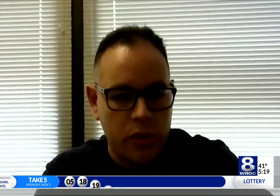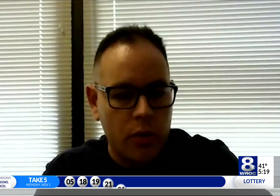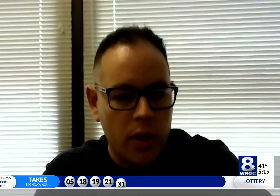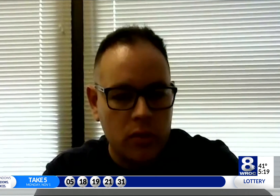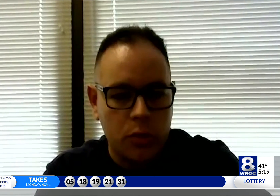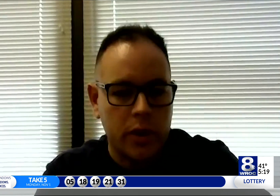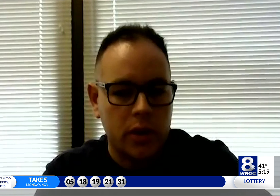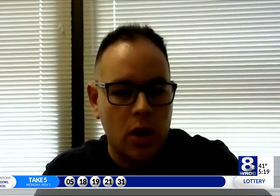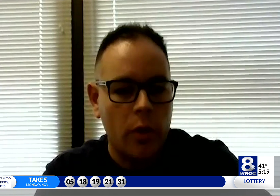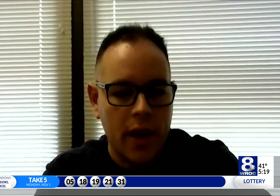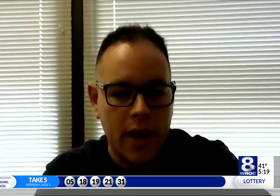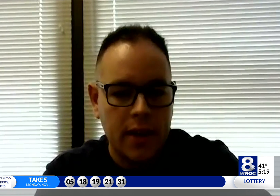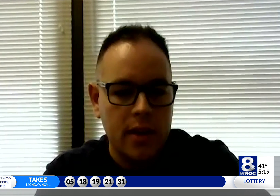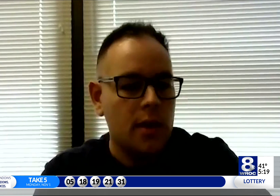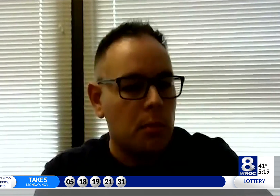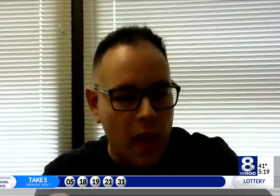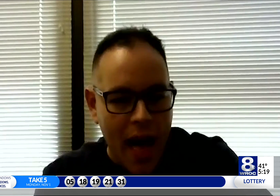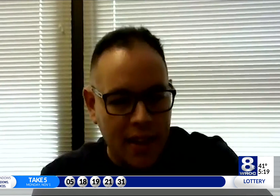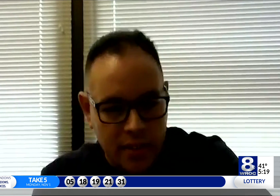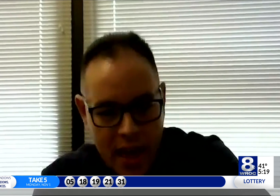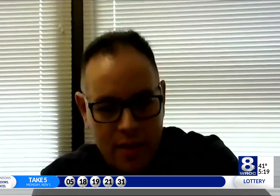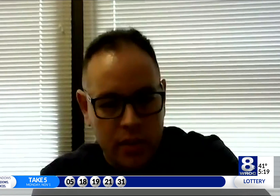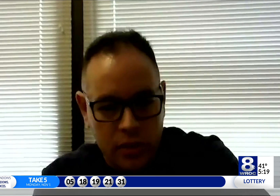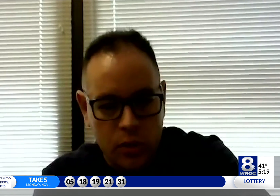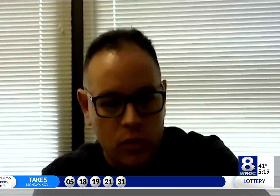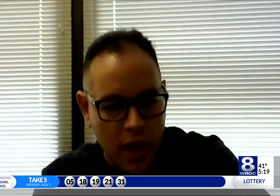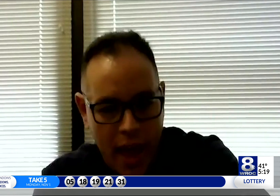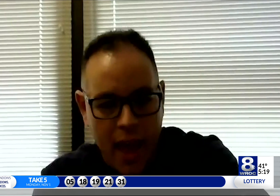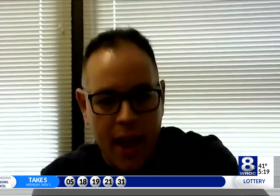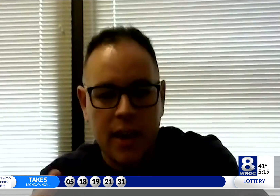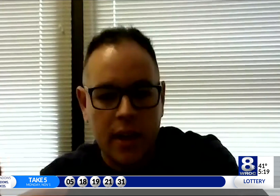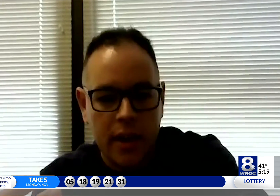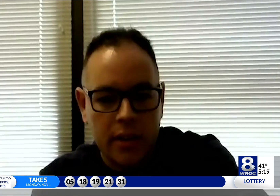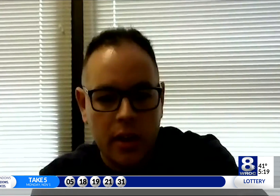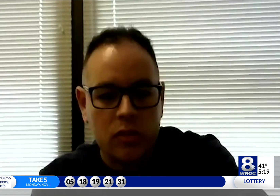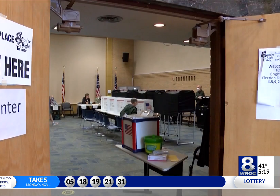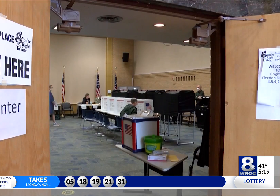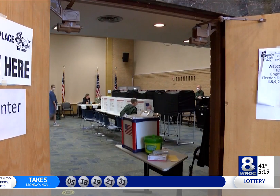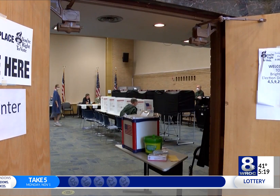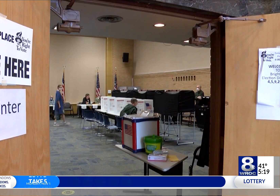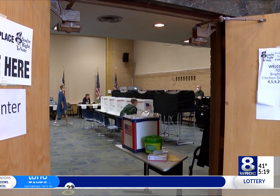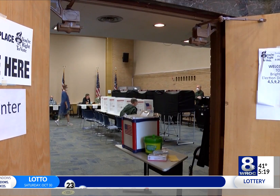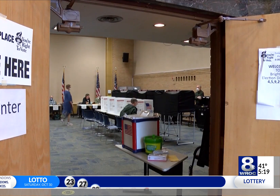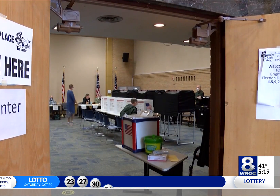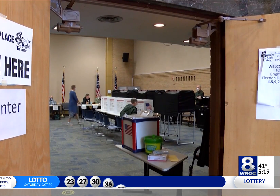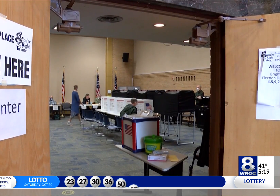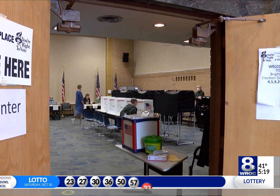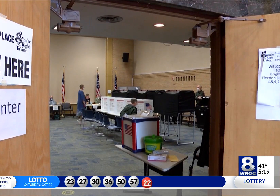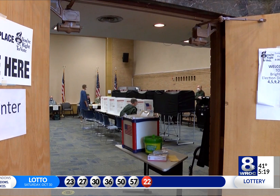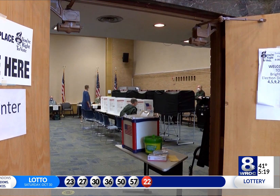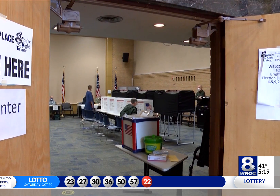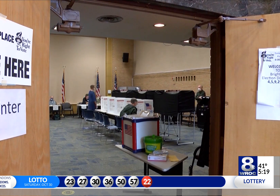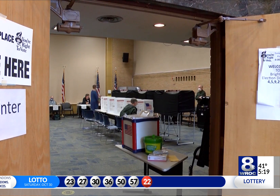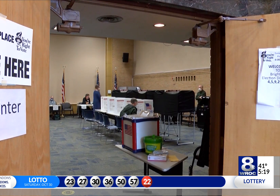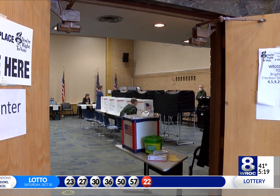it's important that staff knows how to help individuals with disabilities Ayishetu Mamudu - Deaf Systems Advocate, Center for Disability Rights 00:11:52:00 - those staff people that work the